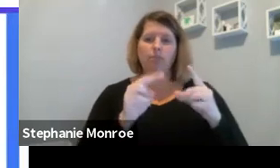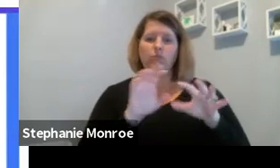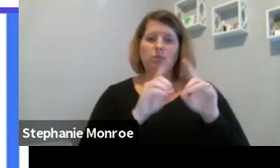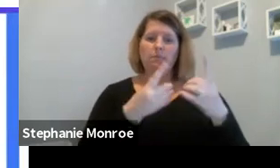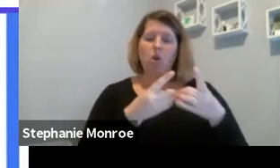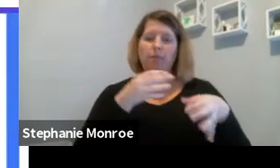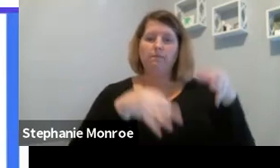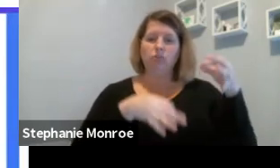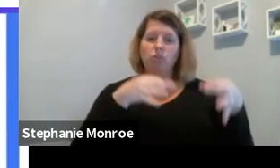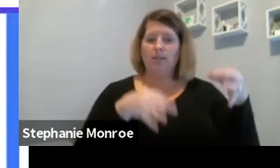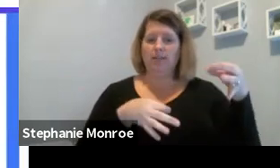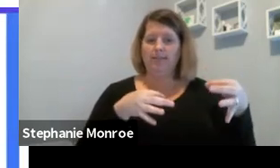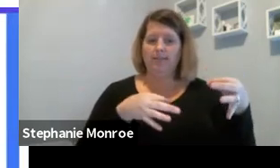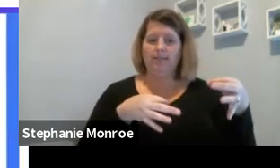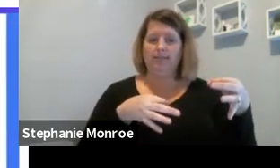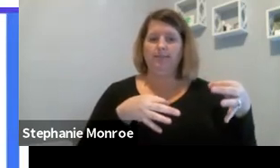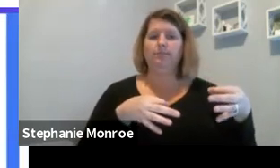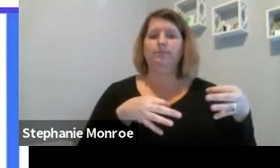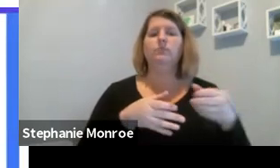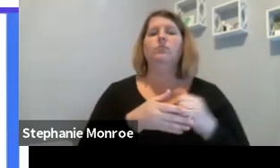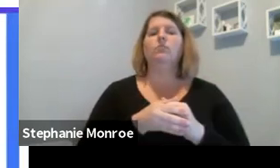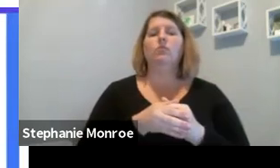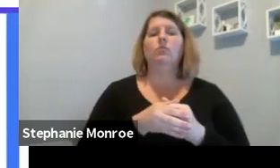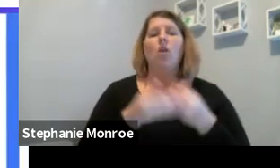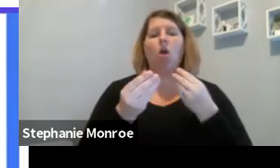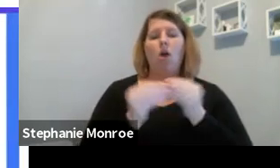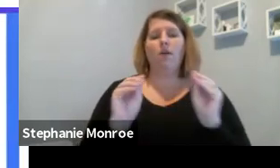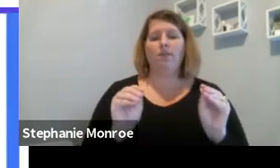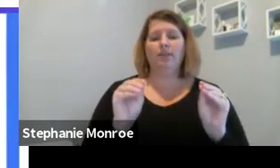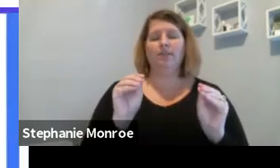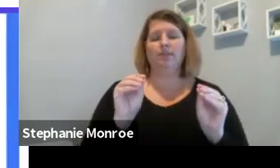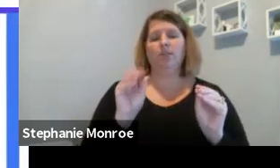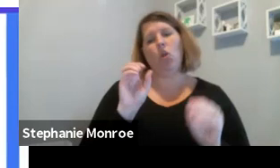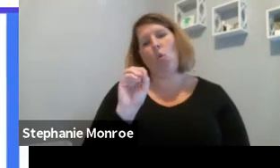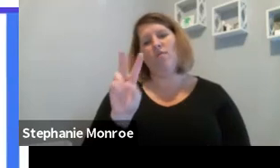of the Department of Justice, Office of Violence Against Women.